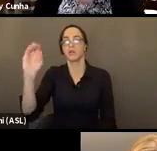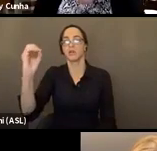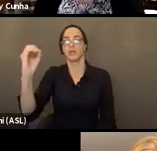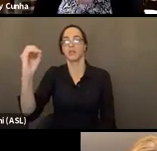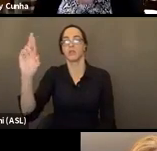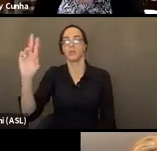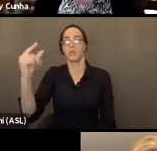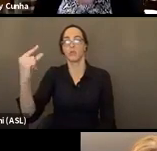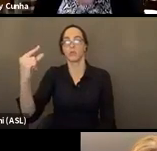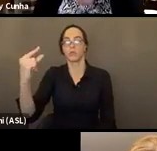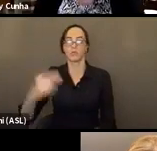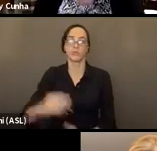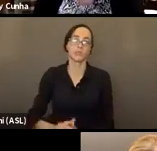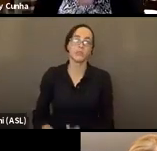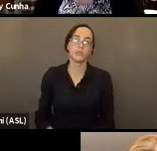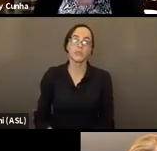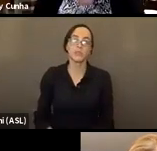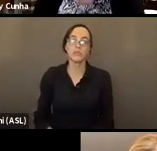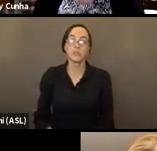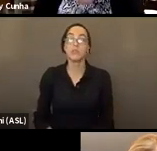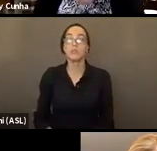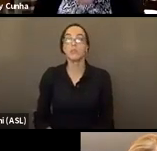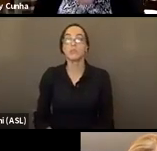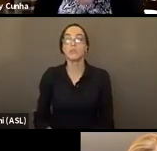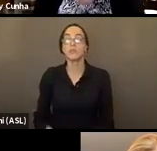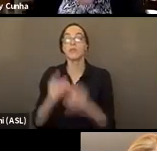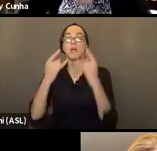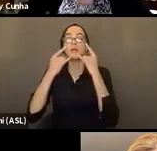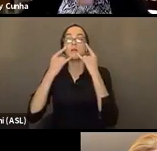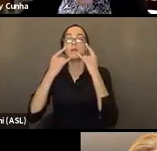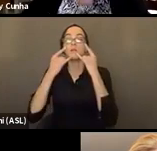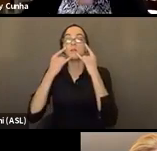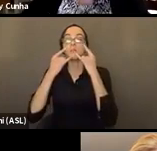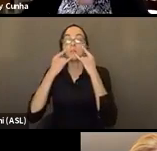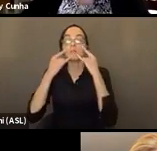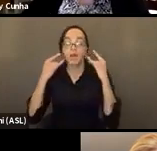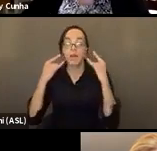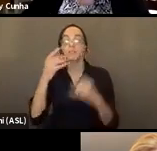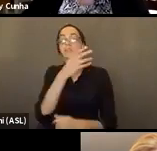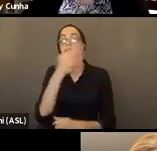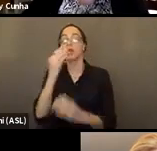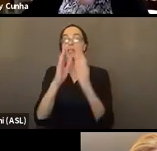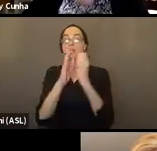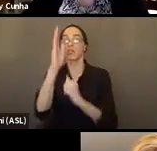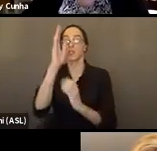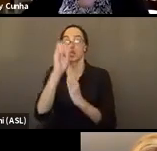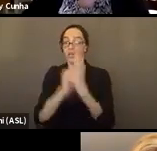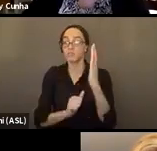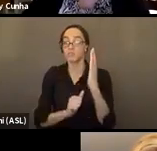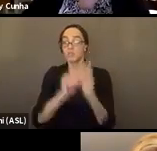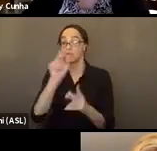so masks and gloves if people on the ihss program need those we can make those available